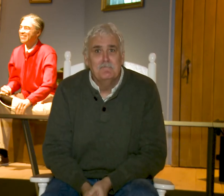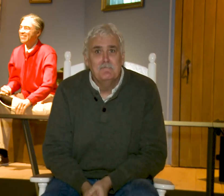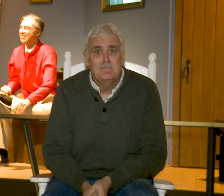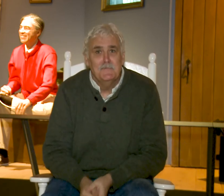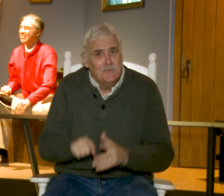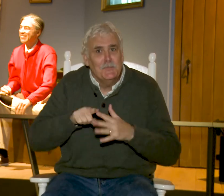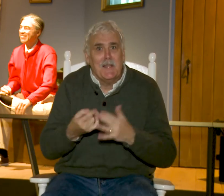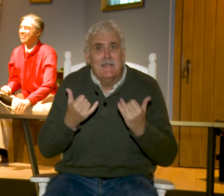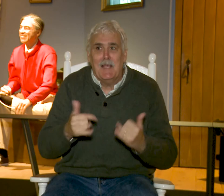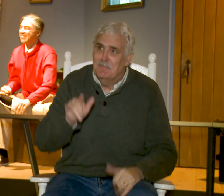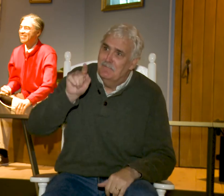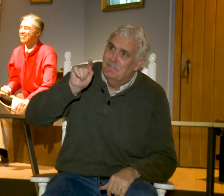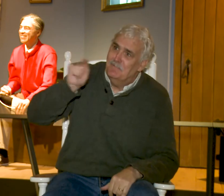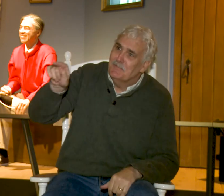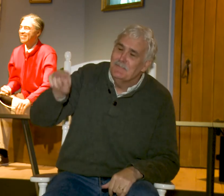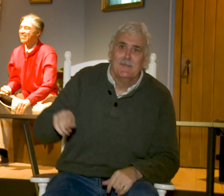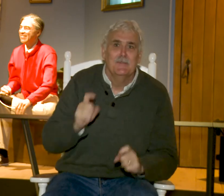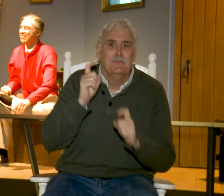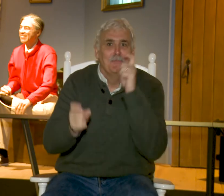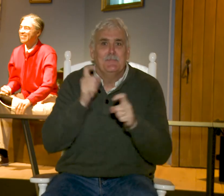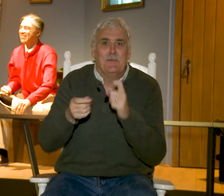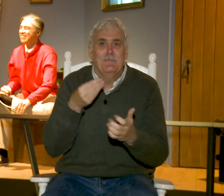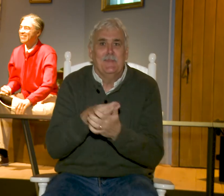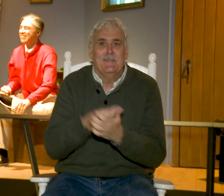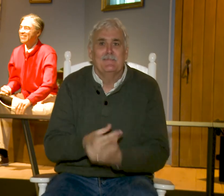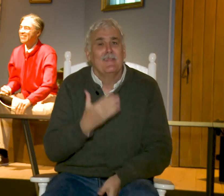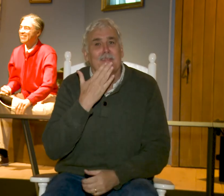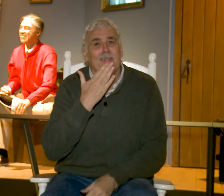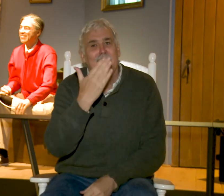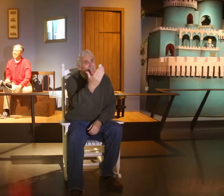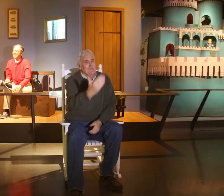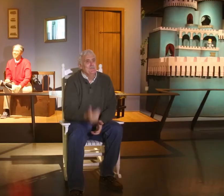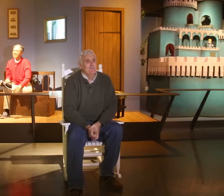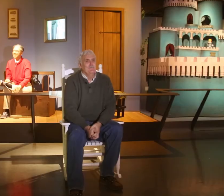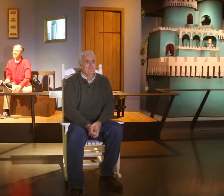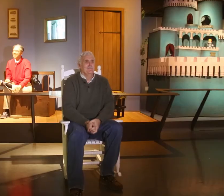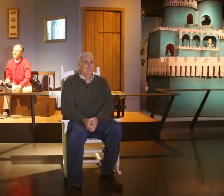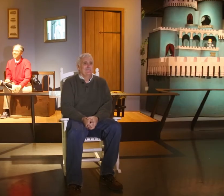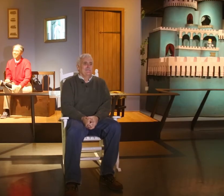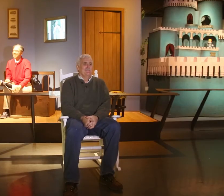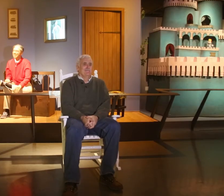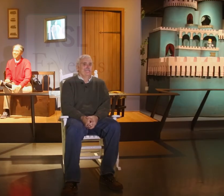Start Now! Just click the Donate Button to start giving. Thank You!